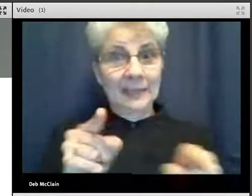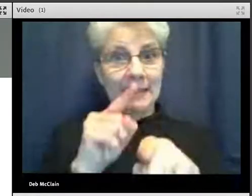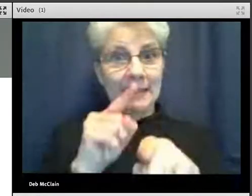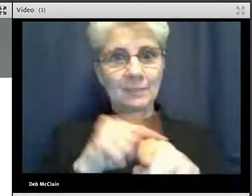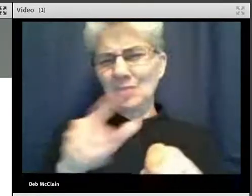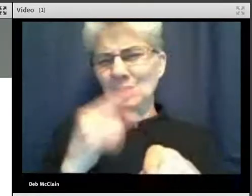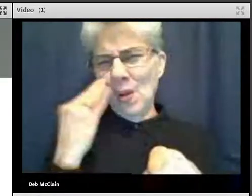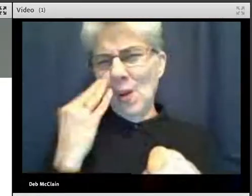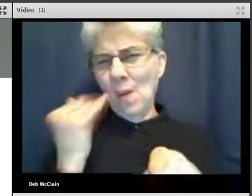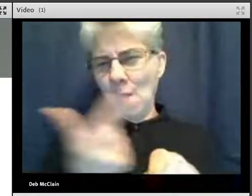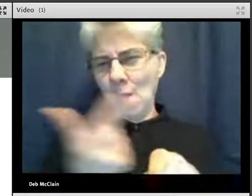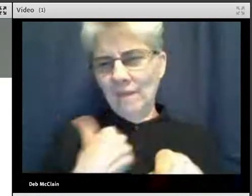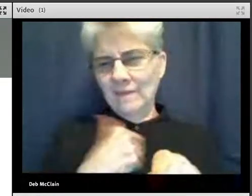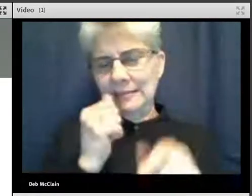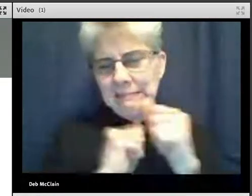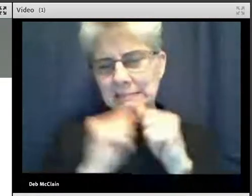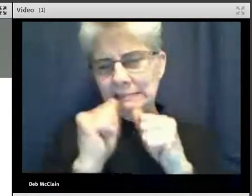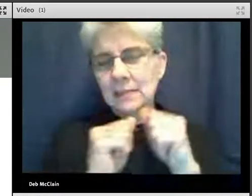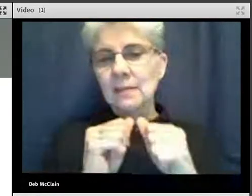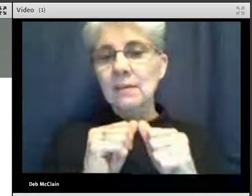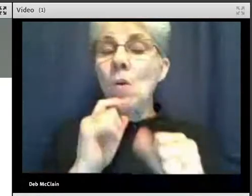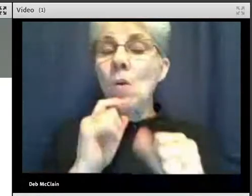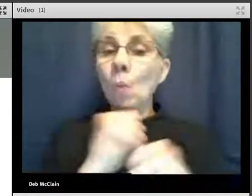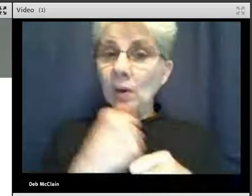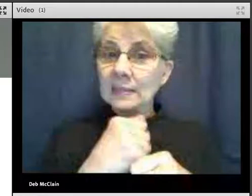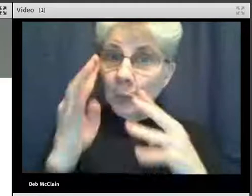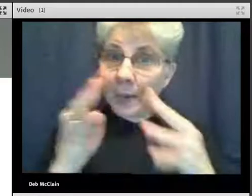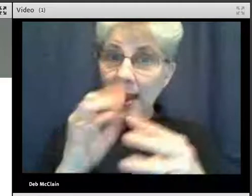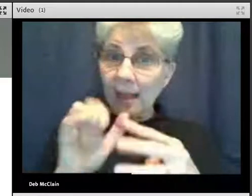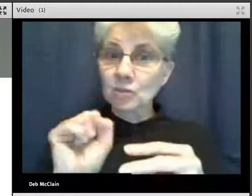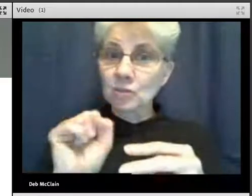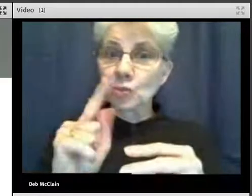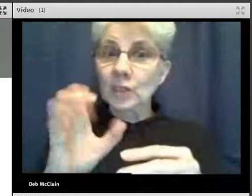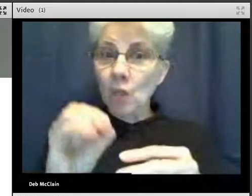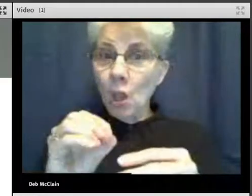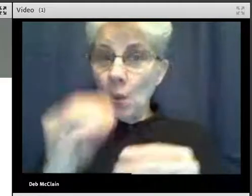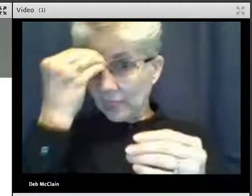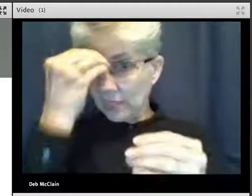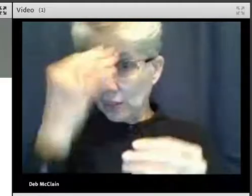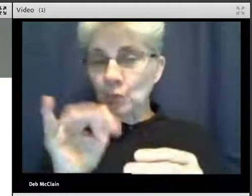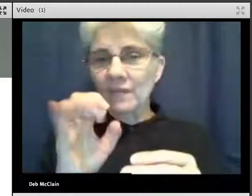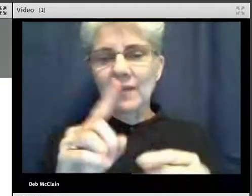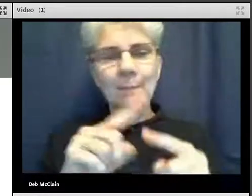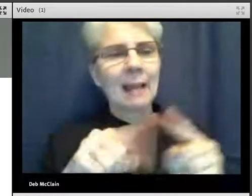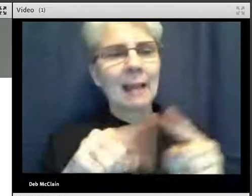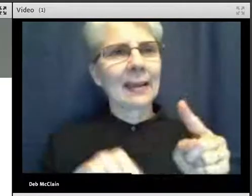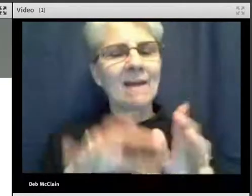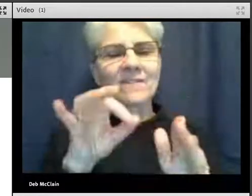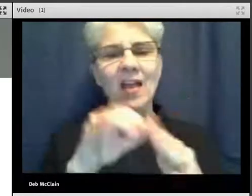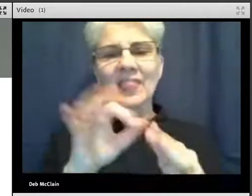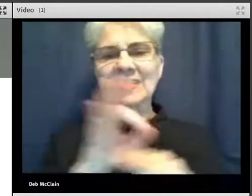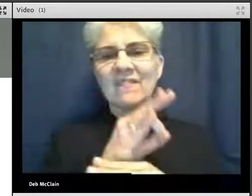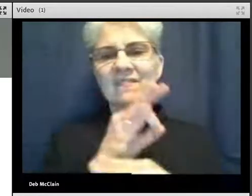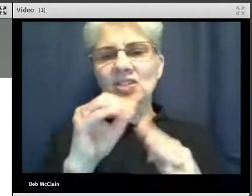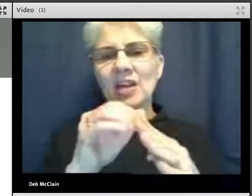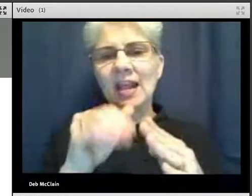Like everybody, it works in creative studio, it works in the news feed. I cannot find this functionality